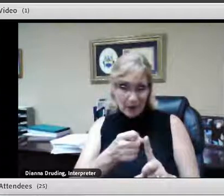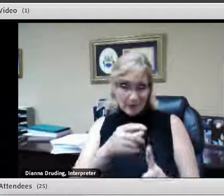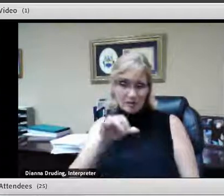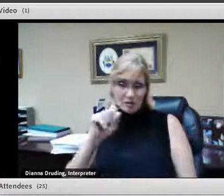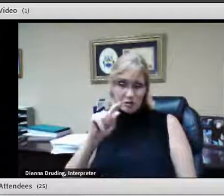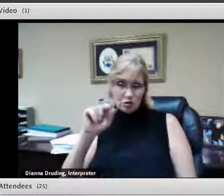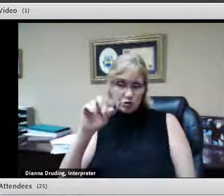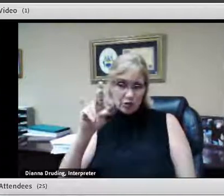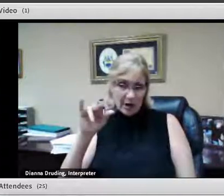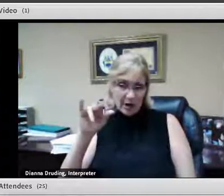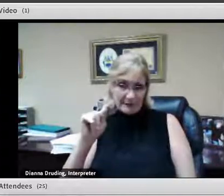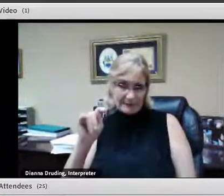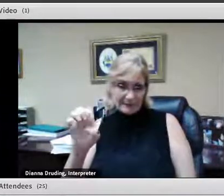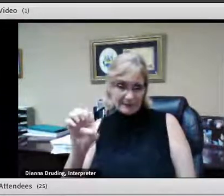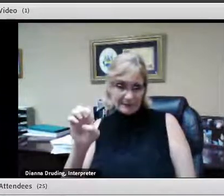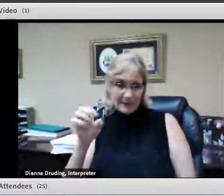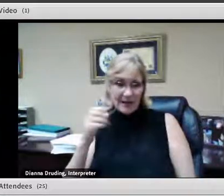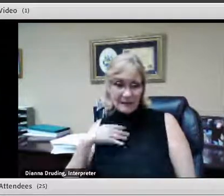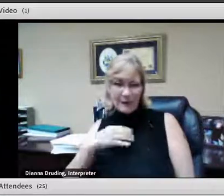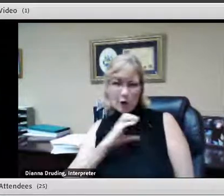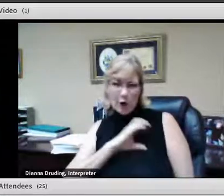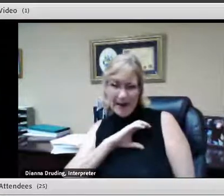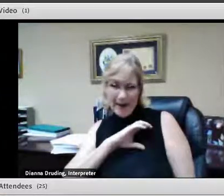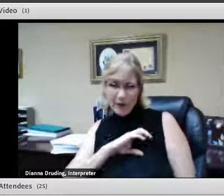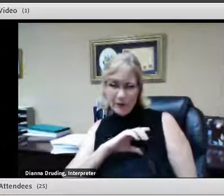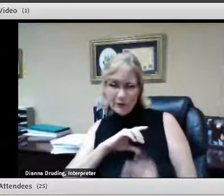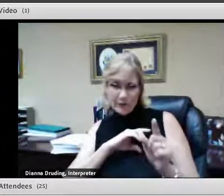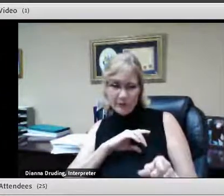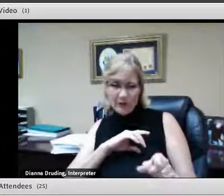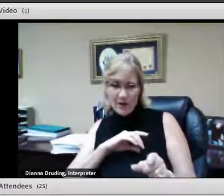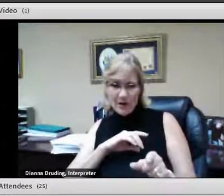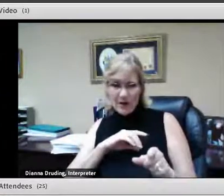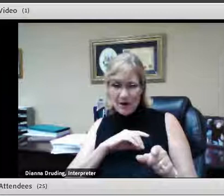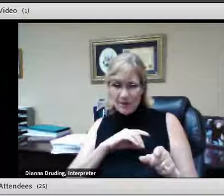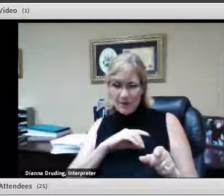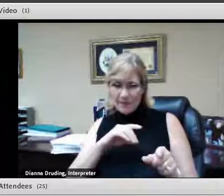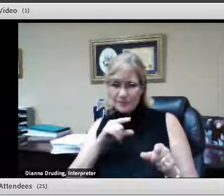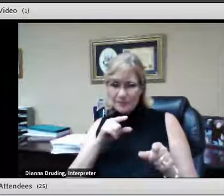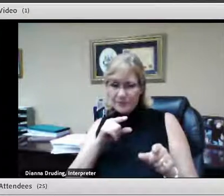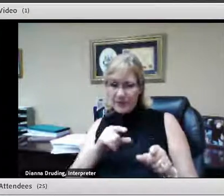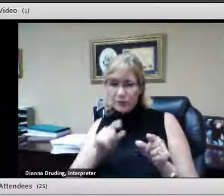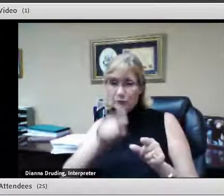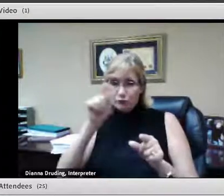And the sprites are kind of like your characters that you need to move, and a platformer, your sprite is going to jump around the screen